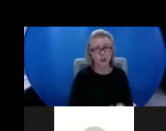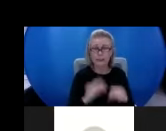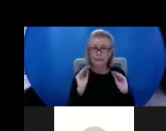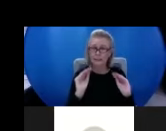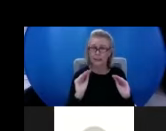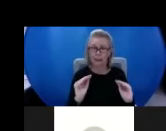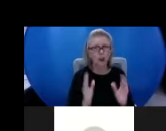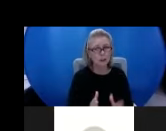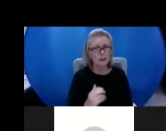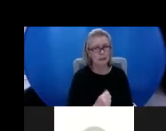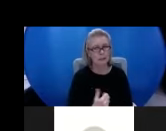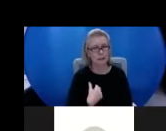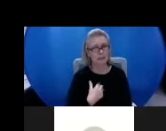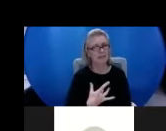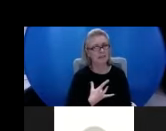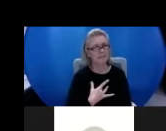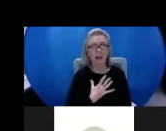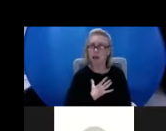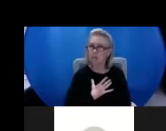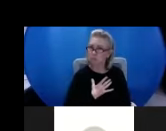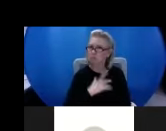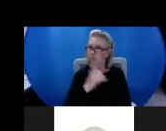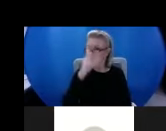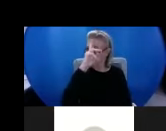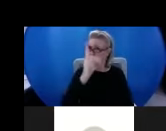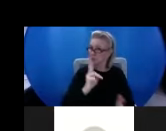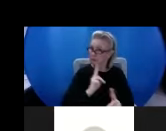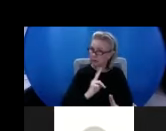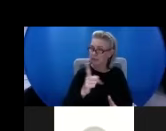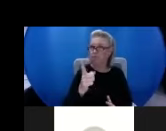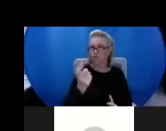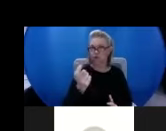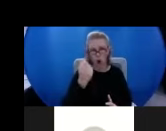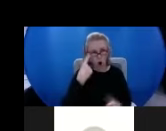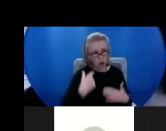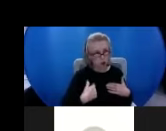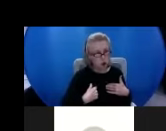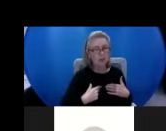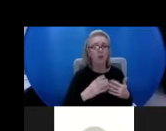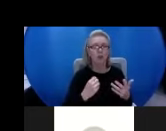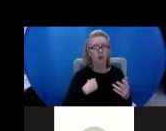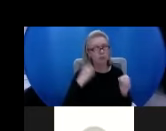feel like very respected and very understood, so just reflecting on it I realized how a lot